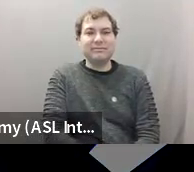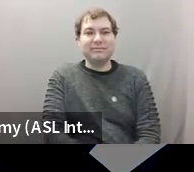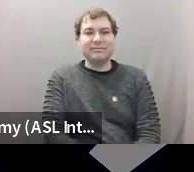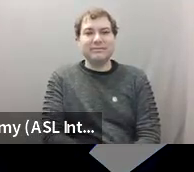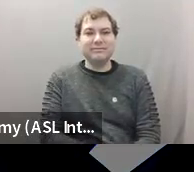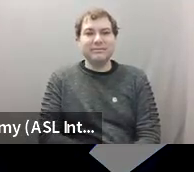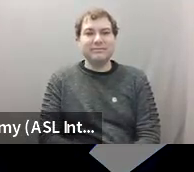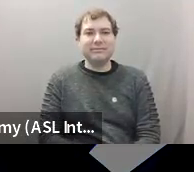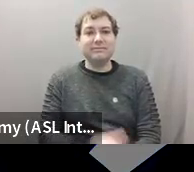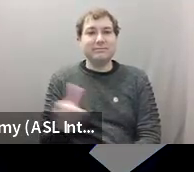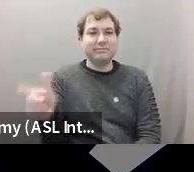Linda Pogue: Cassidy. I think you're next.